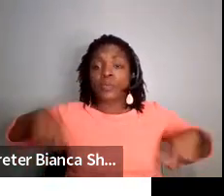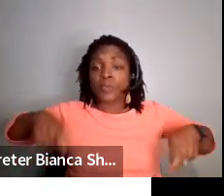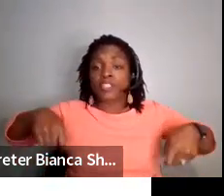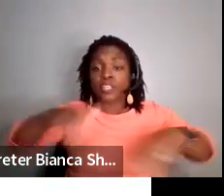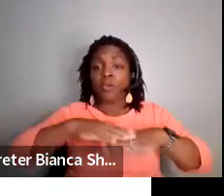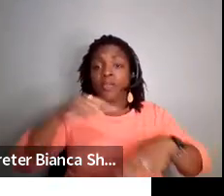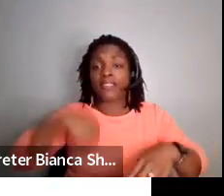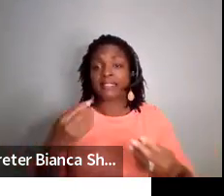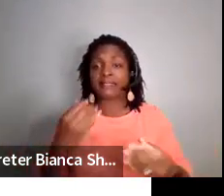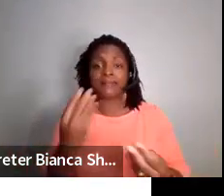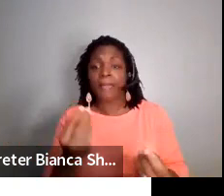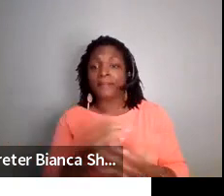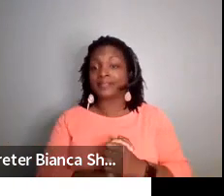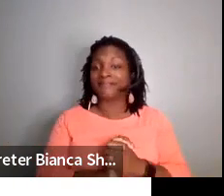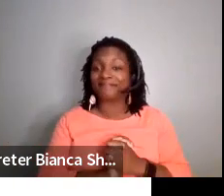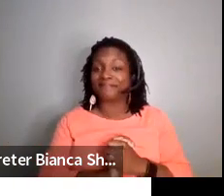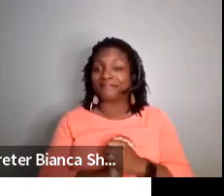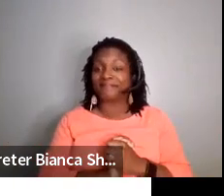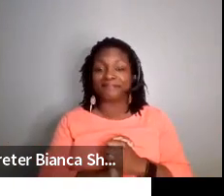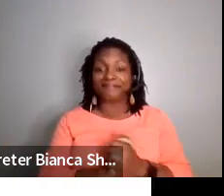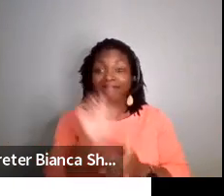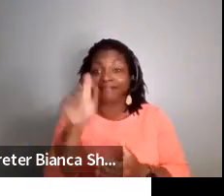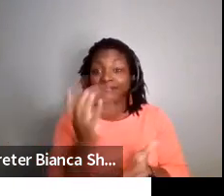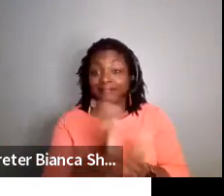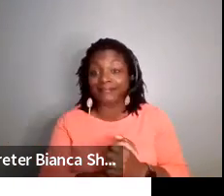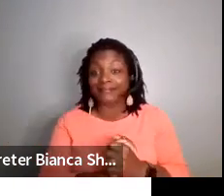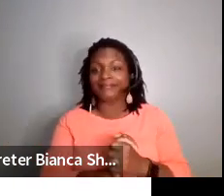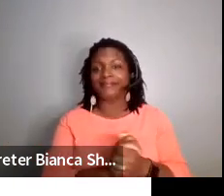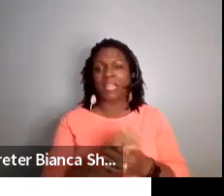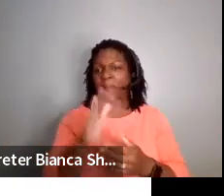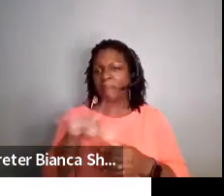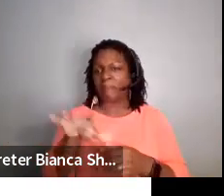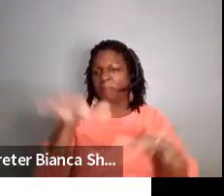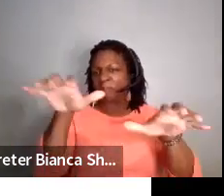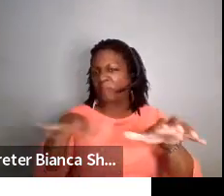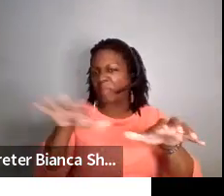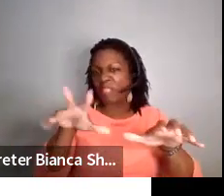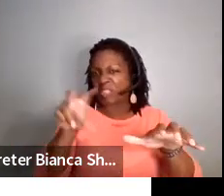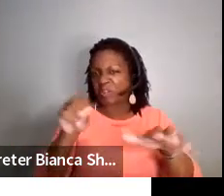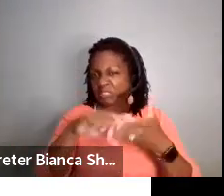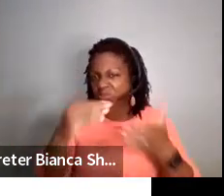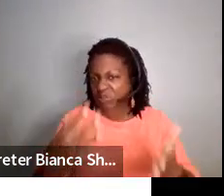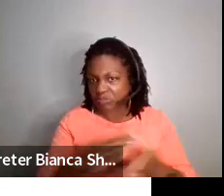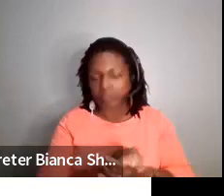And I just threw the question to the to the development. 30 students in that class, and I just threw that question, and then I mated.